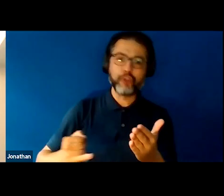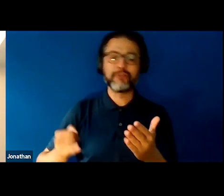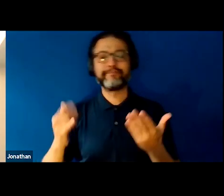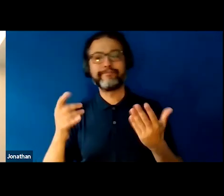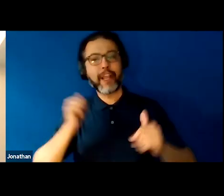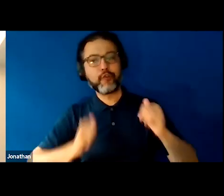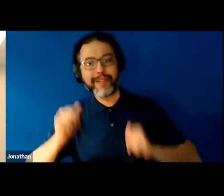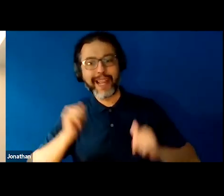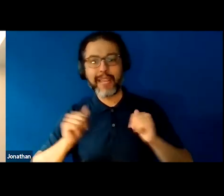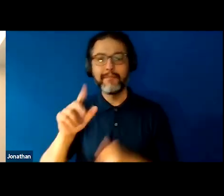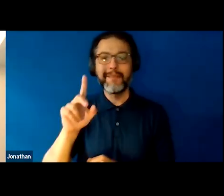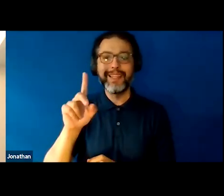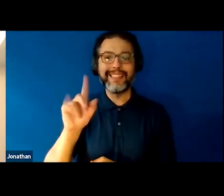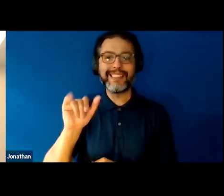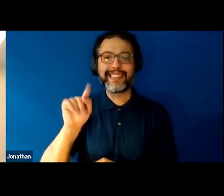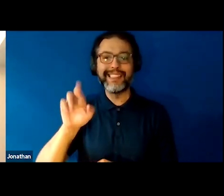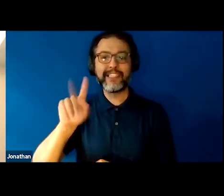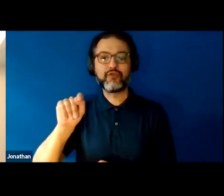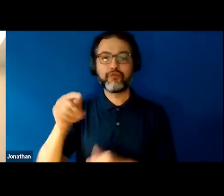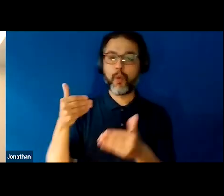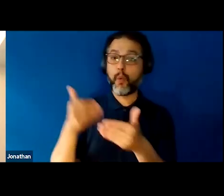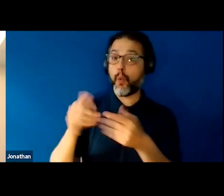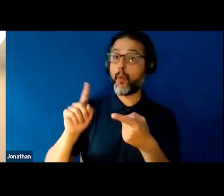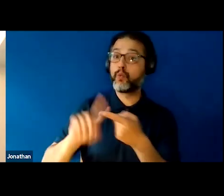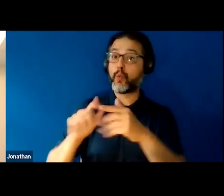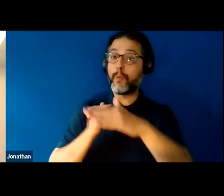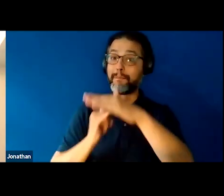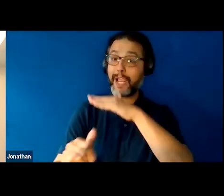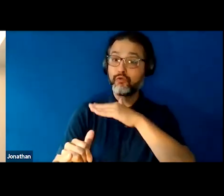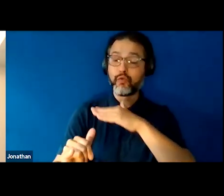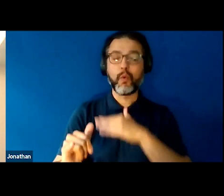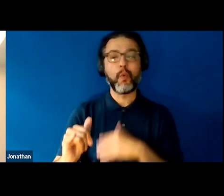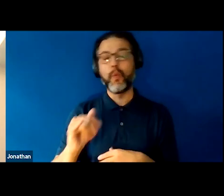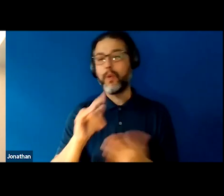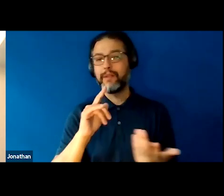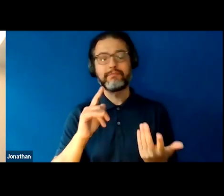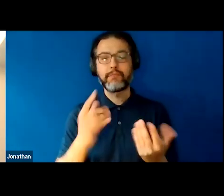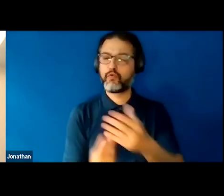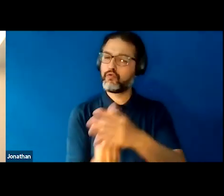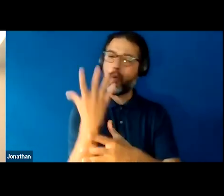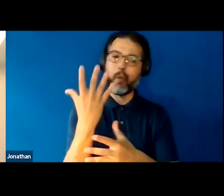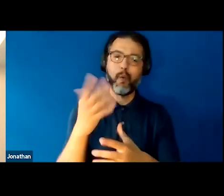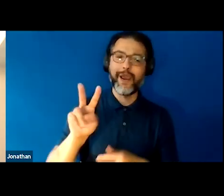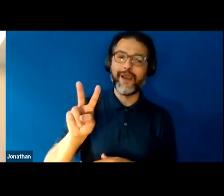of several years ago, and it’s just a vibrant, developing community. Next slide.